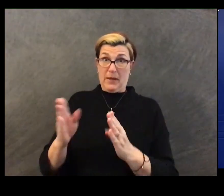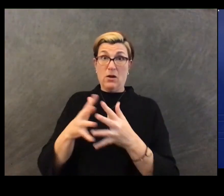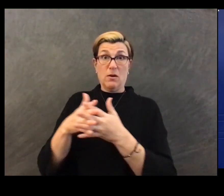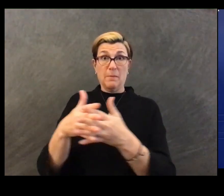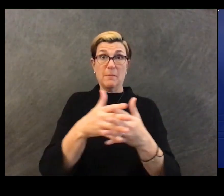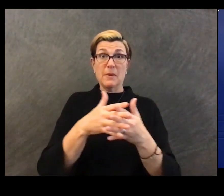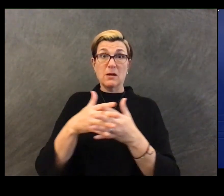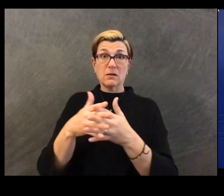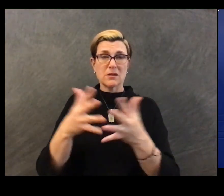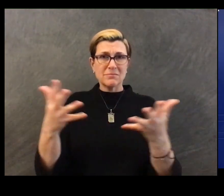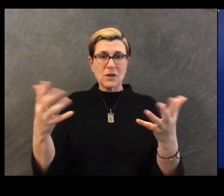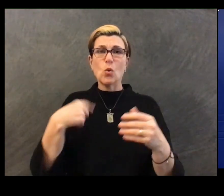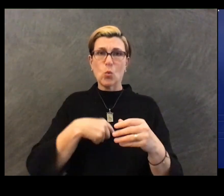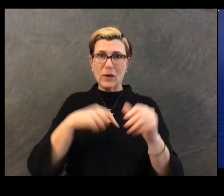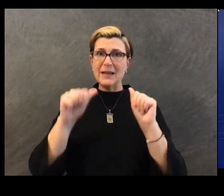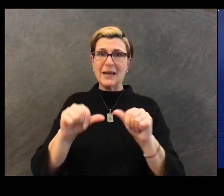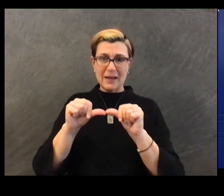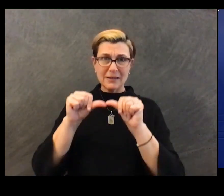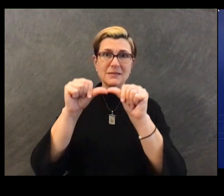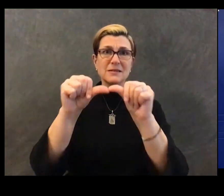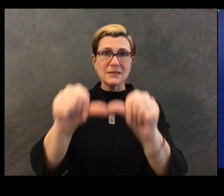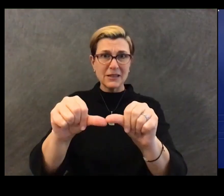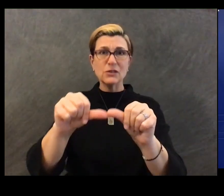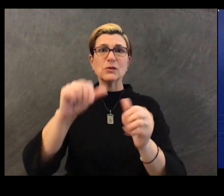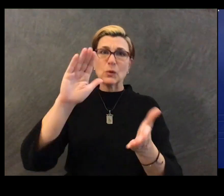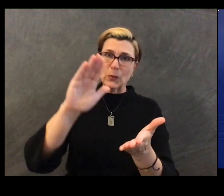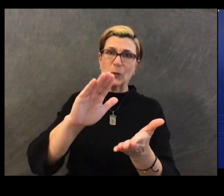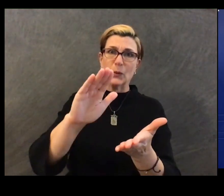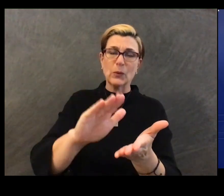containment mode those of you who heard me talk before I've told you that in